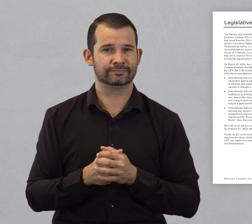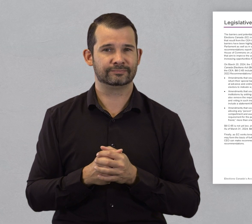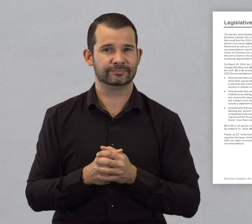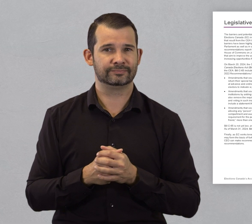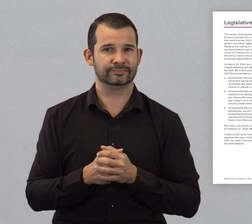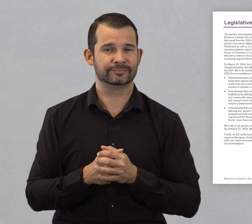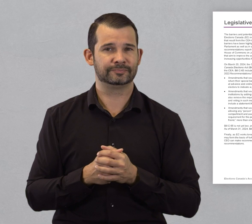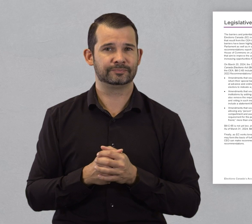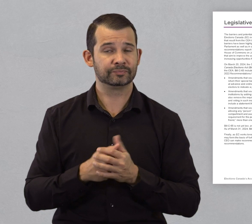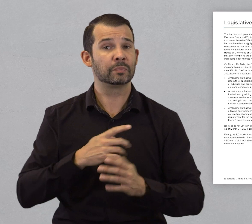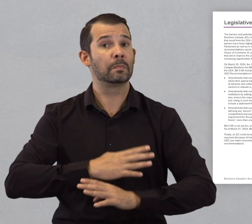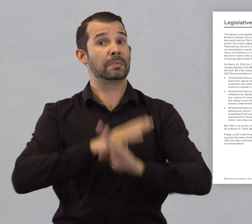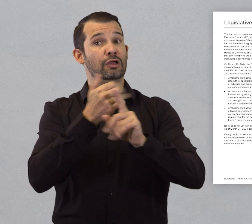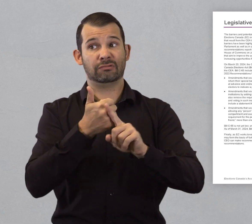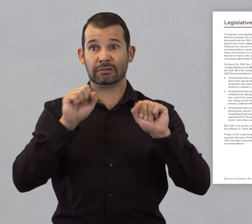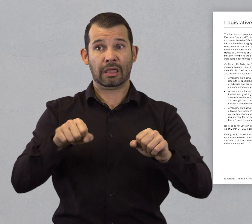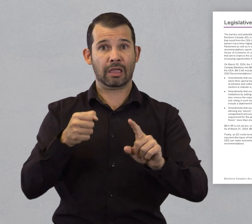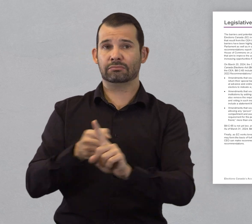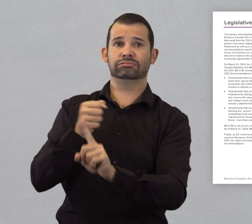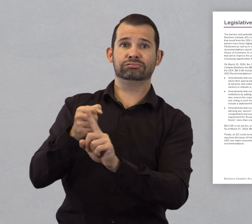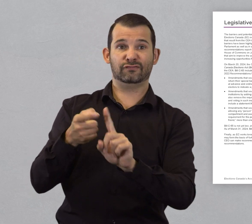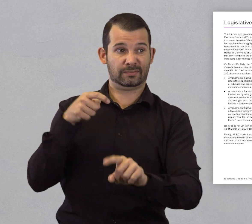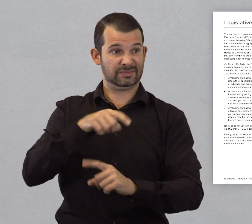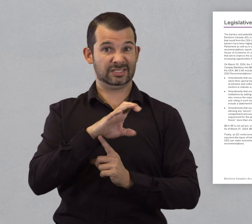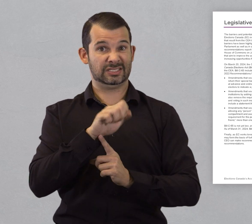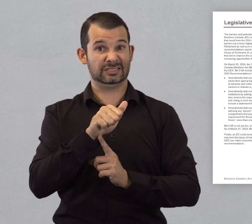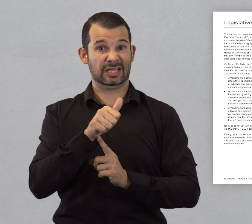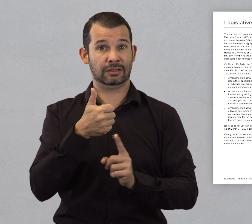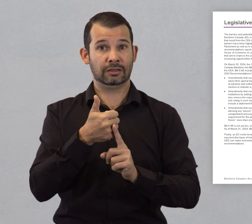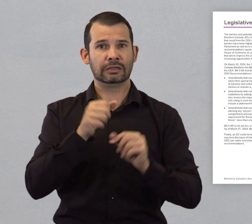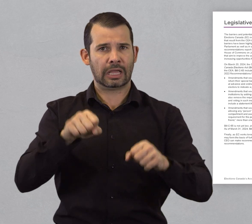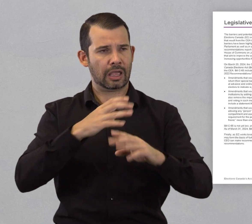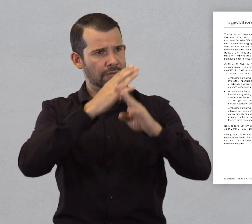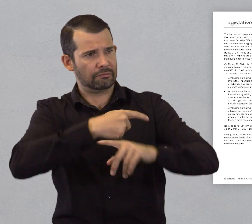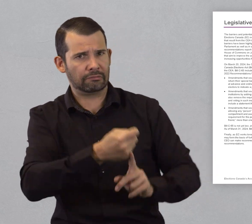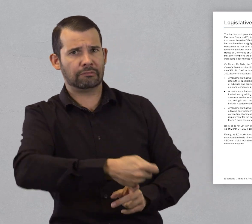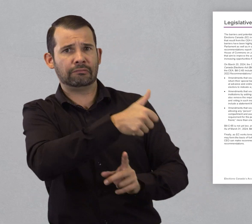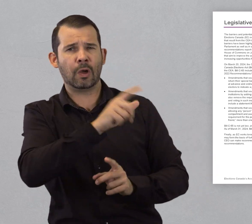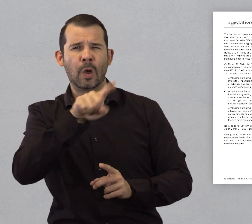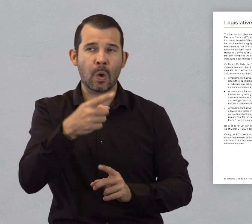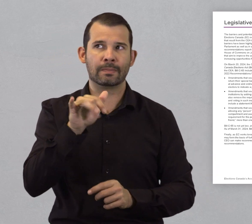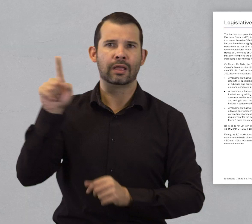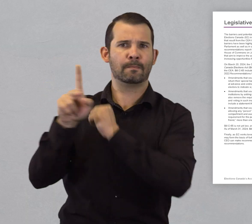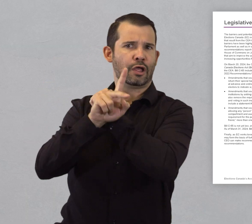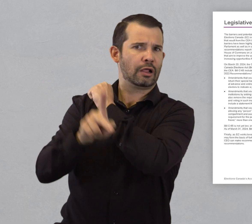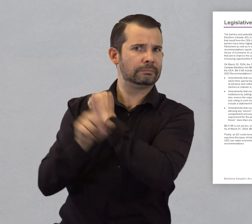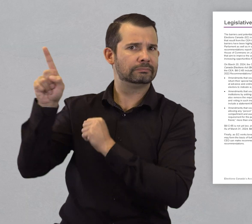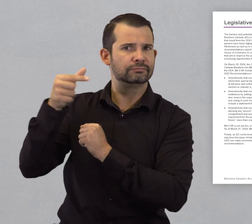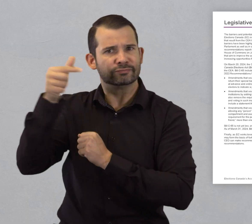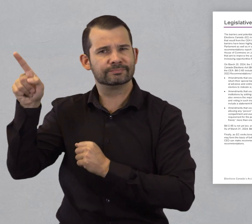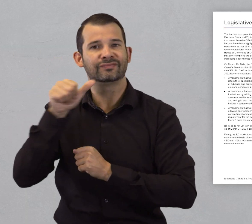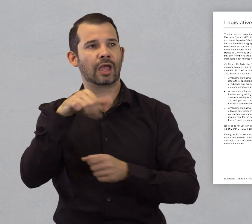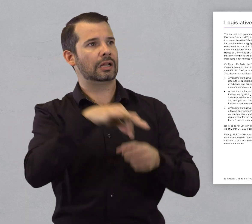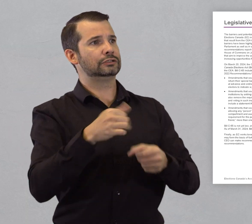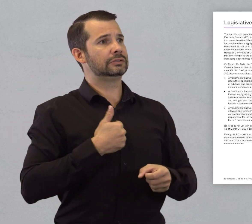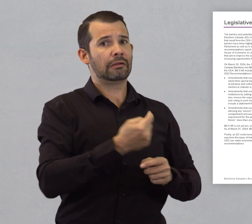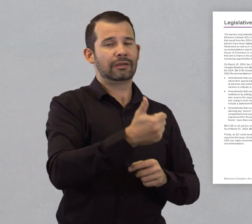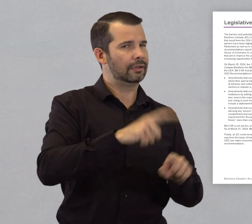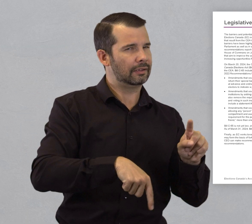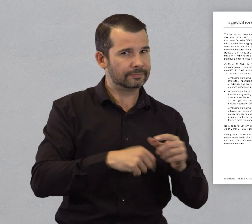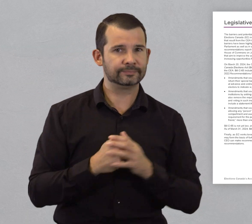report. Barriers that result from the CEA itself can be removed only by Parliament and not by EC.